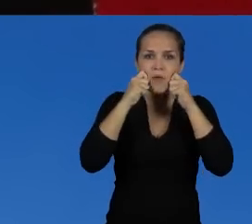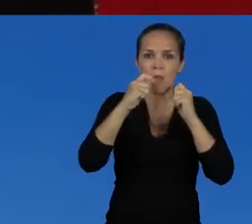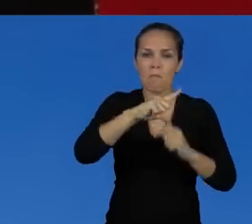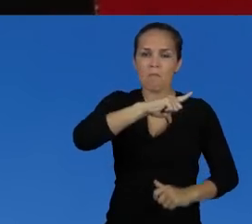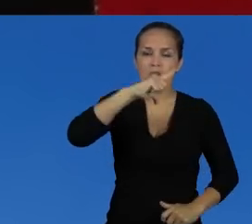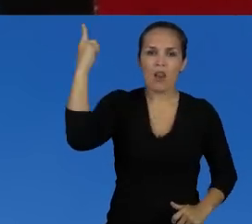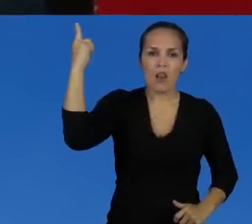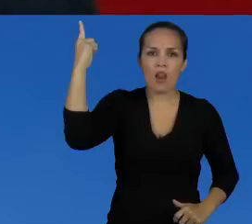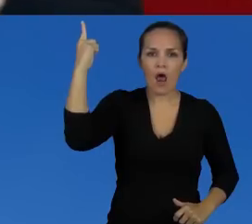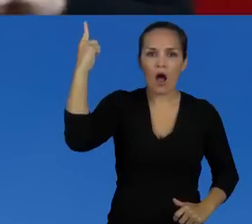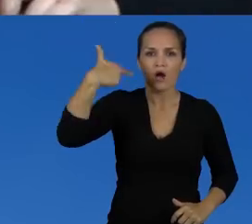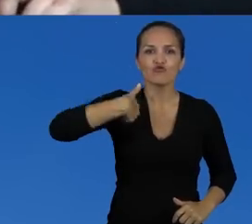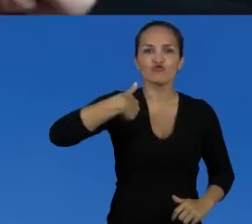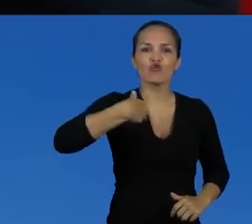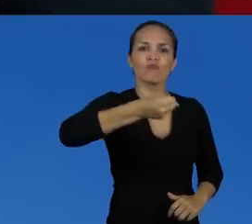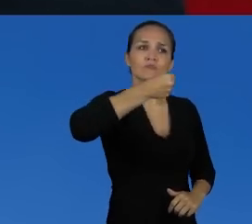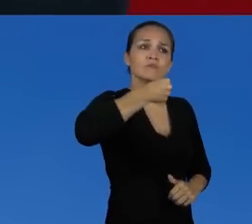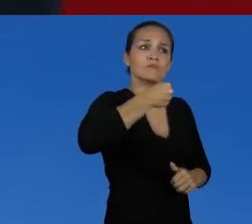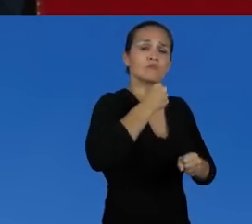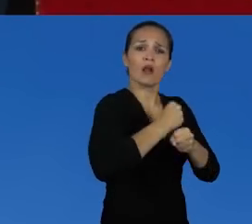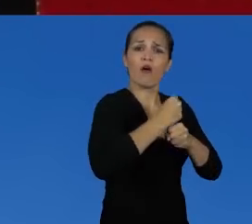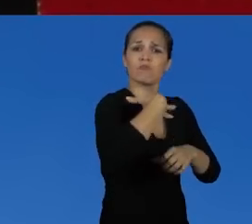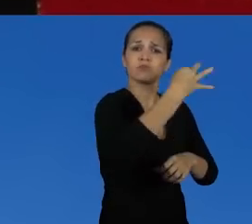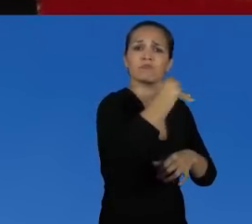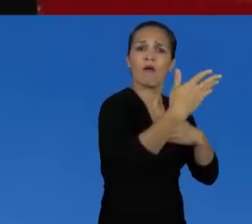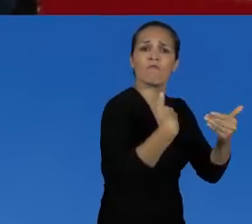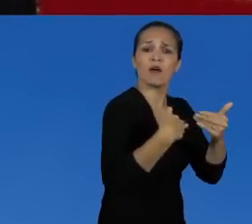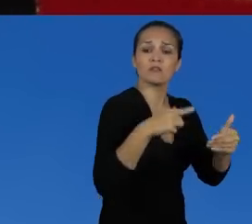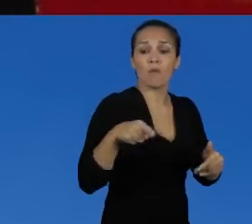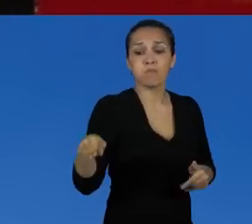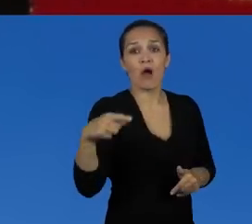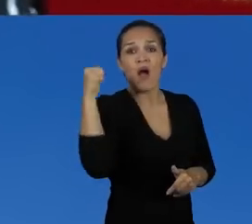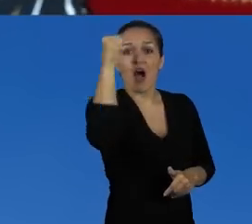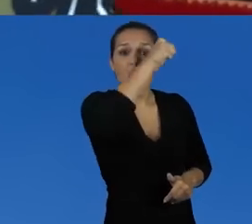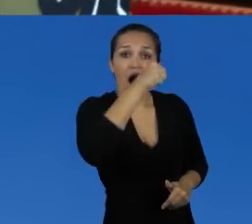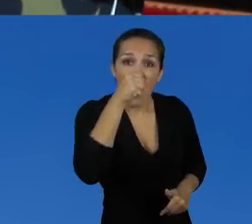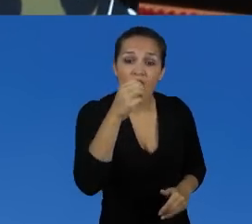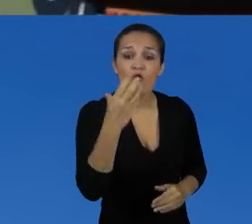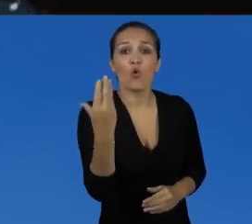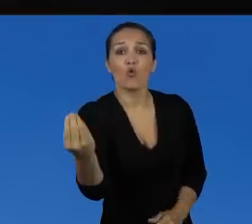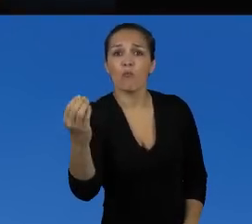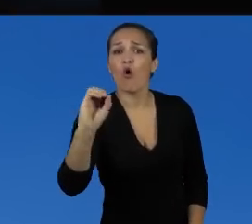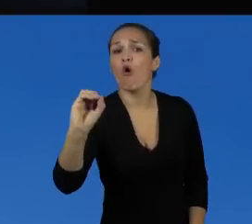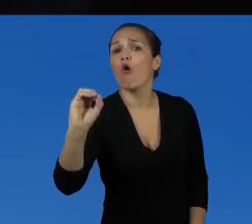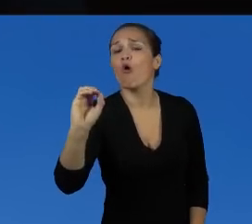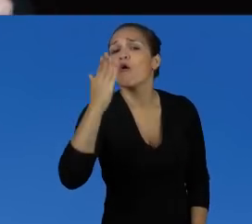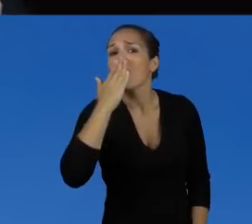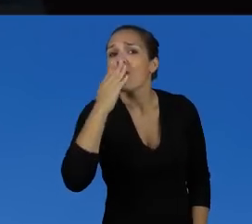chances of getting a job interview than an Afro Colombian or indigenous person